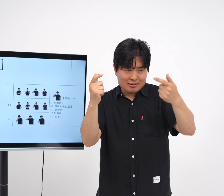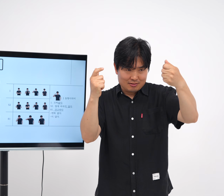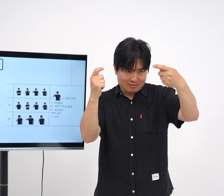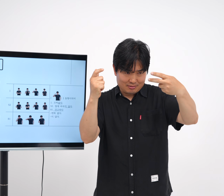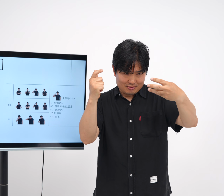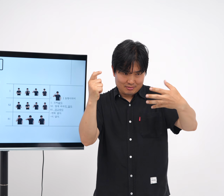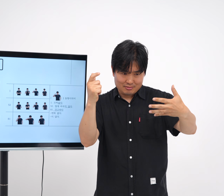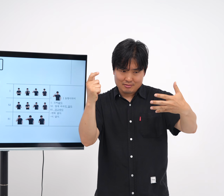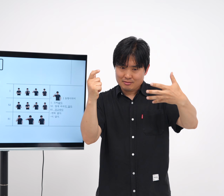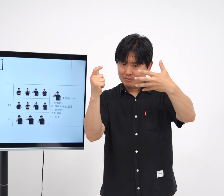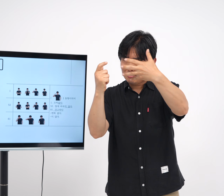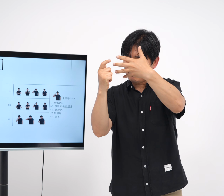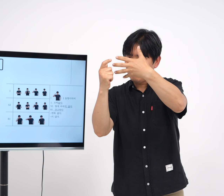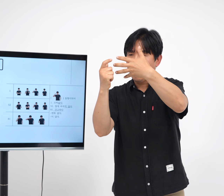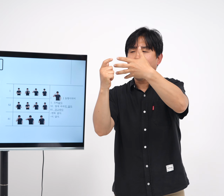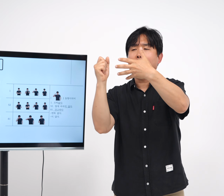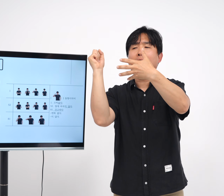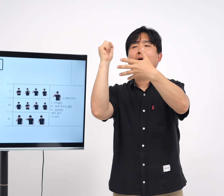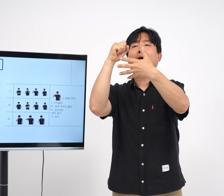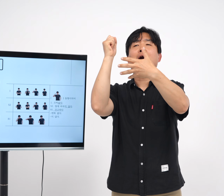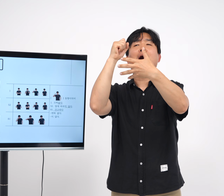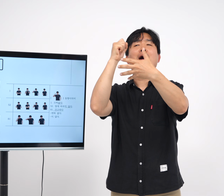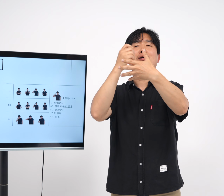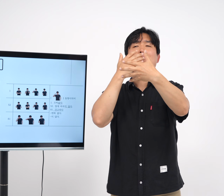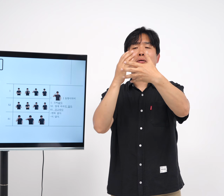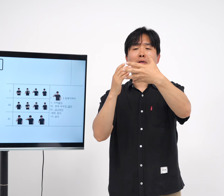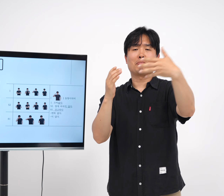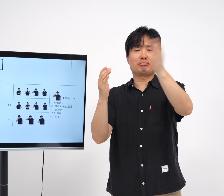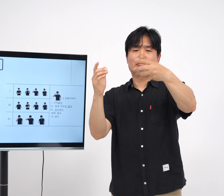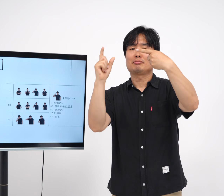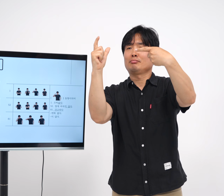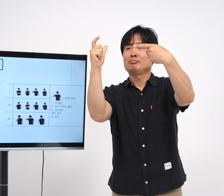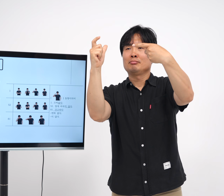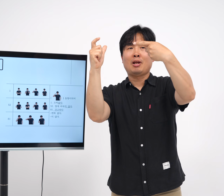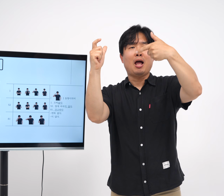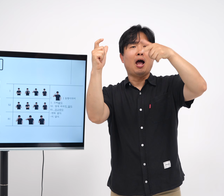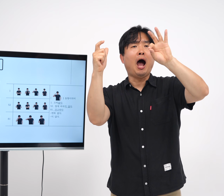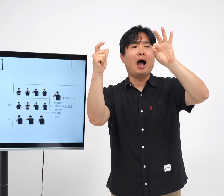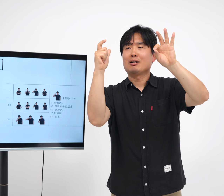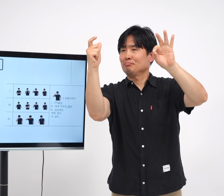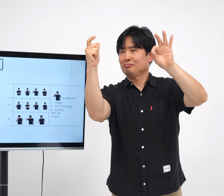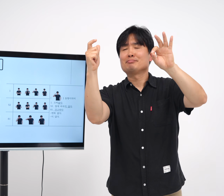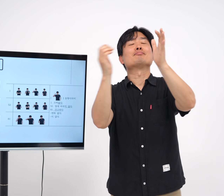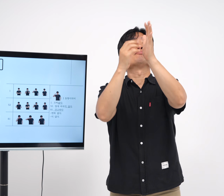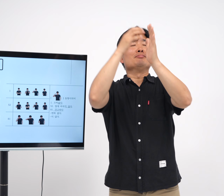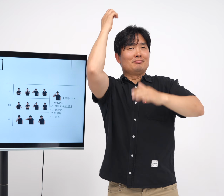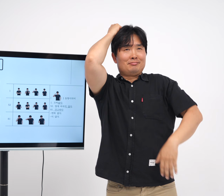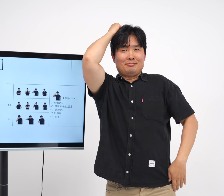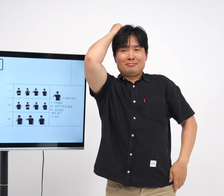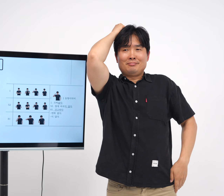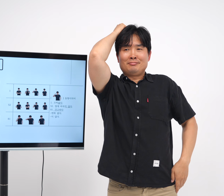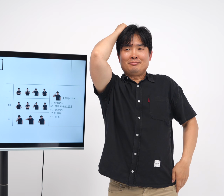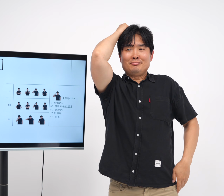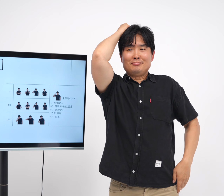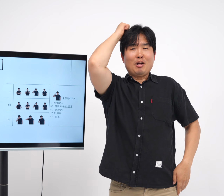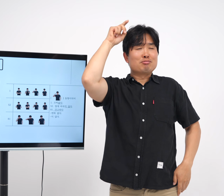We must teach together that there are multiple meanings. Otherwise, if you teach them,